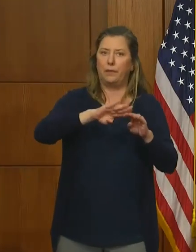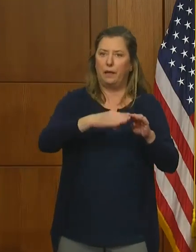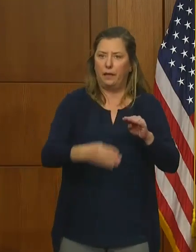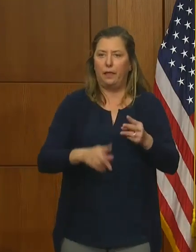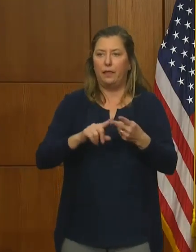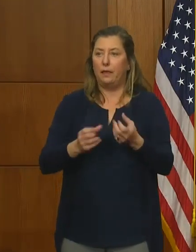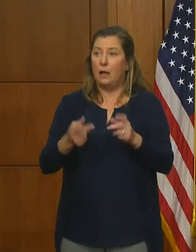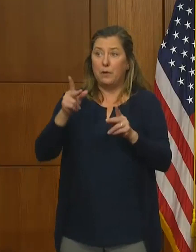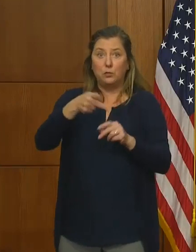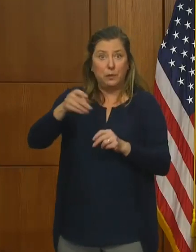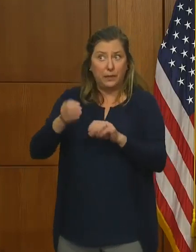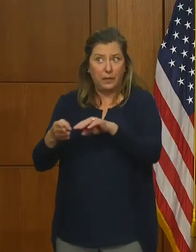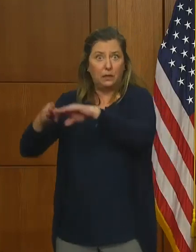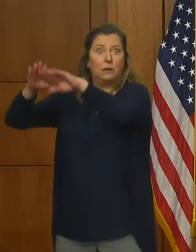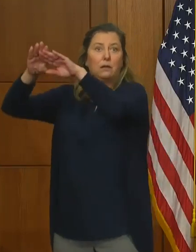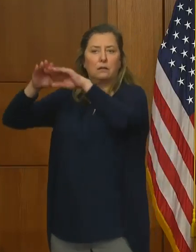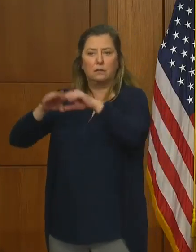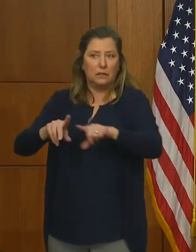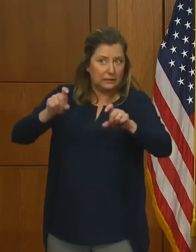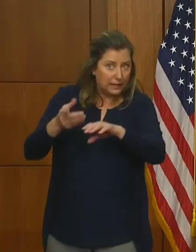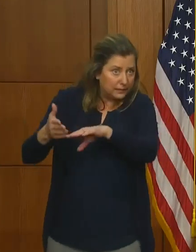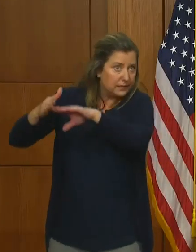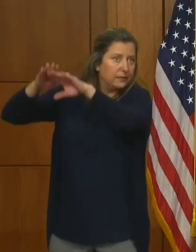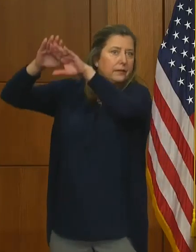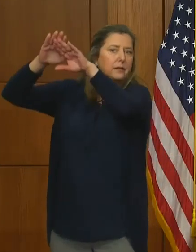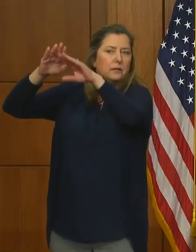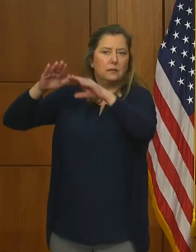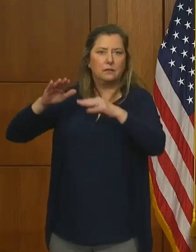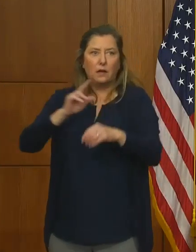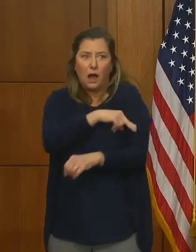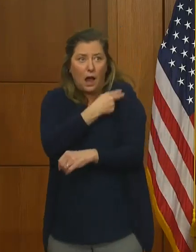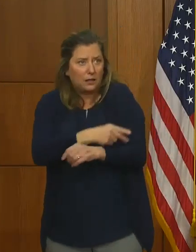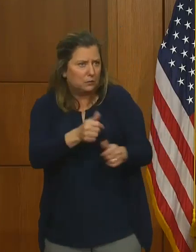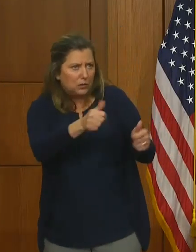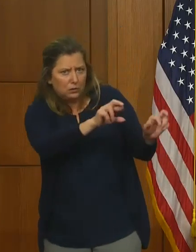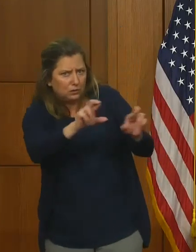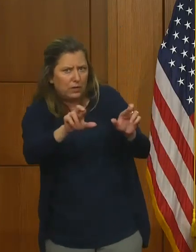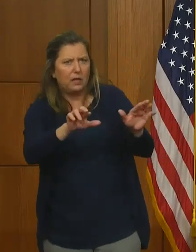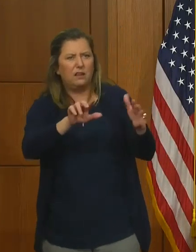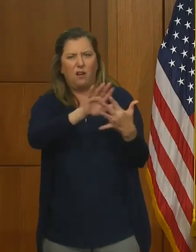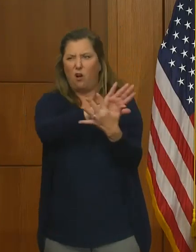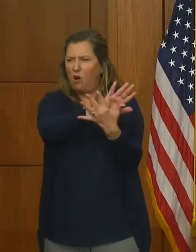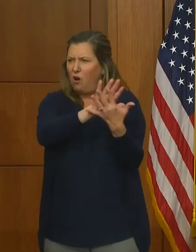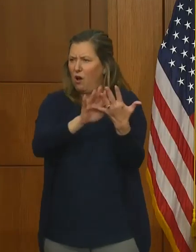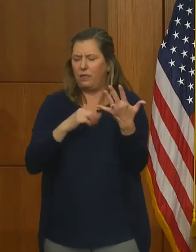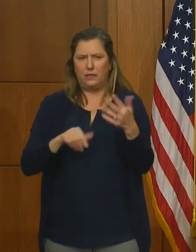BE USED IN THE DIMINISHING CASES THAT AMOUNT OF PPE- THE